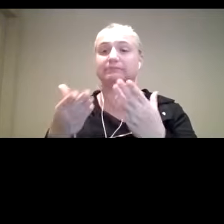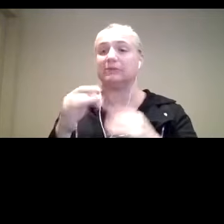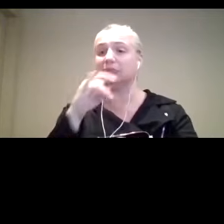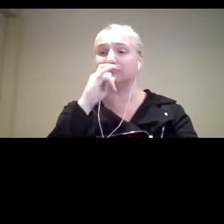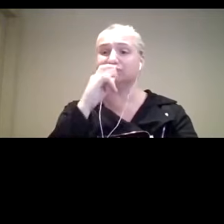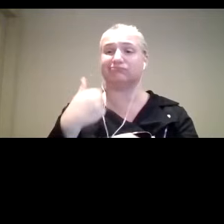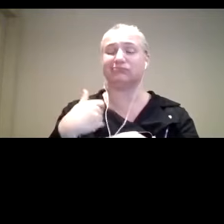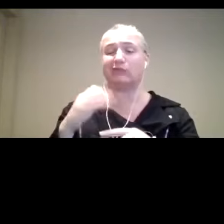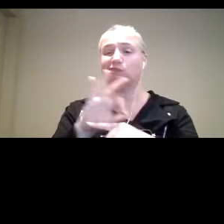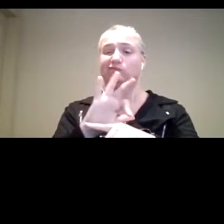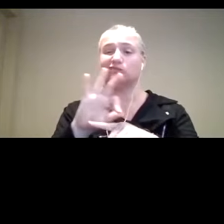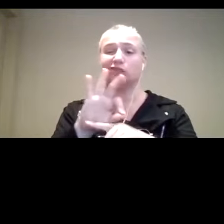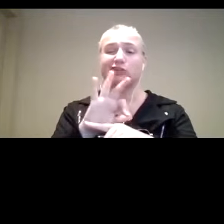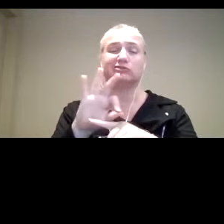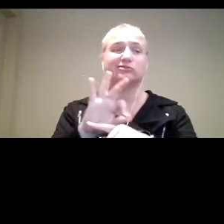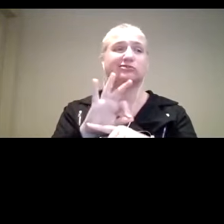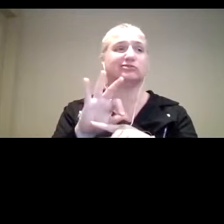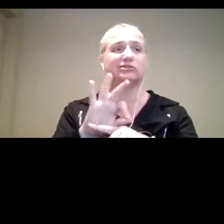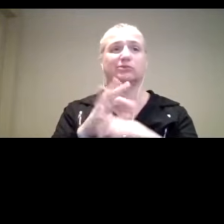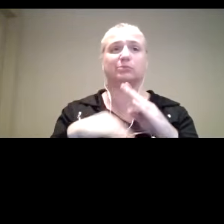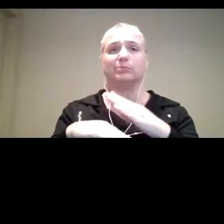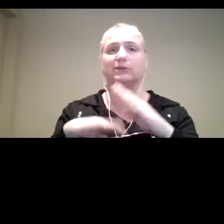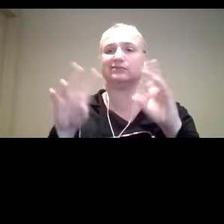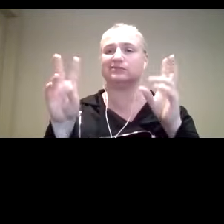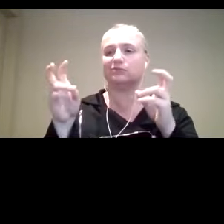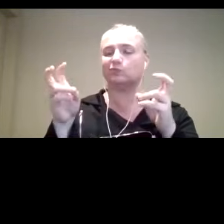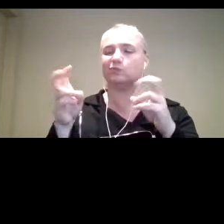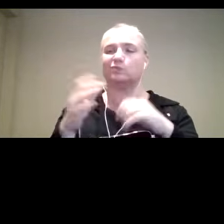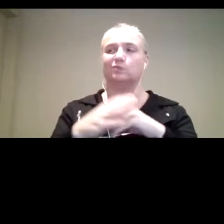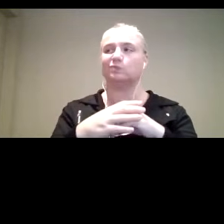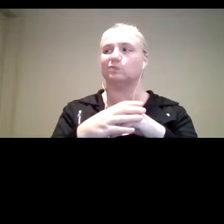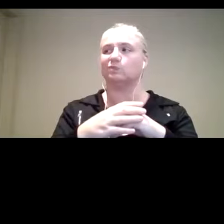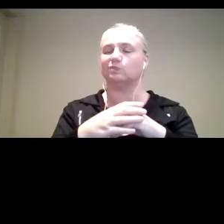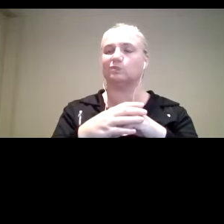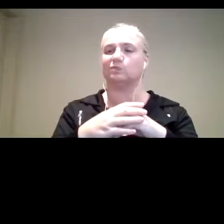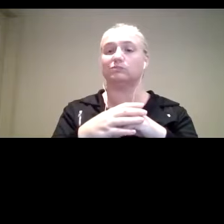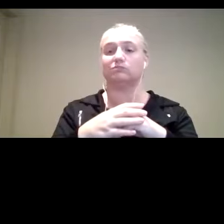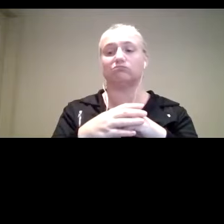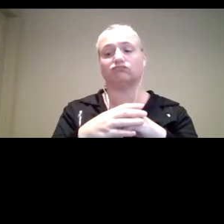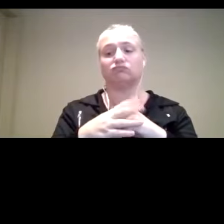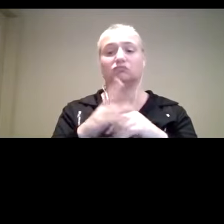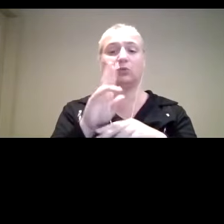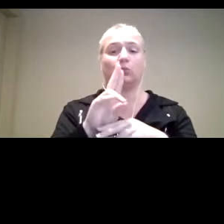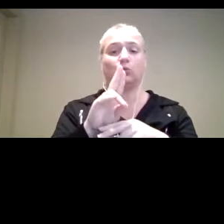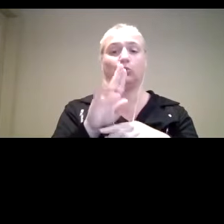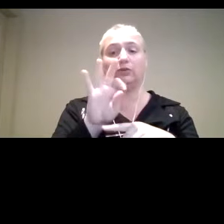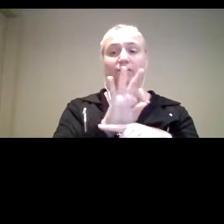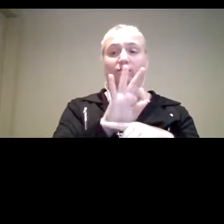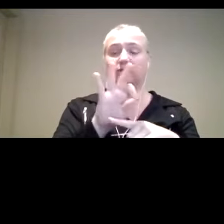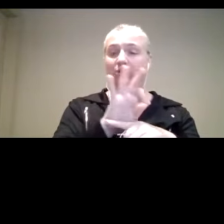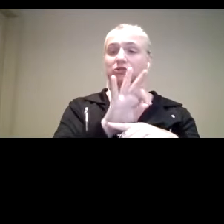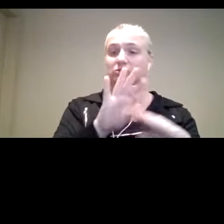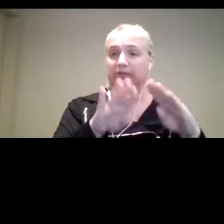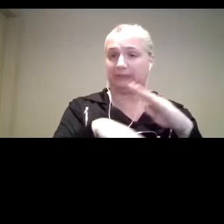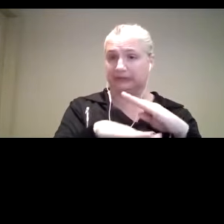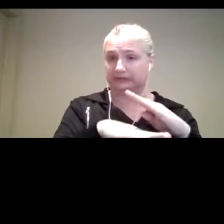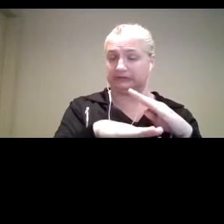a function-based behavior issue going on and we use then function-based intervention plans